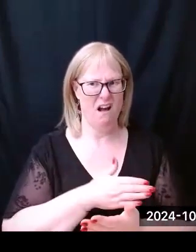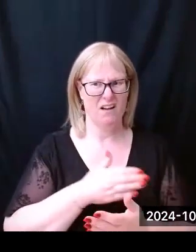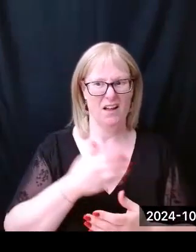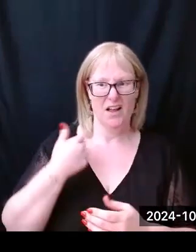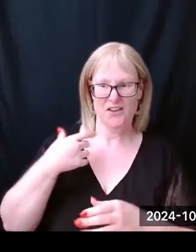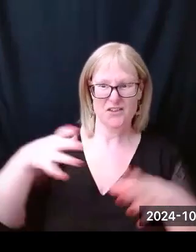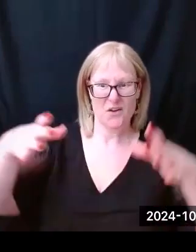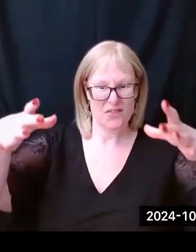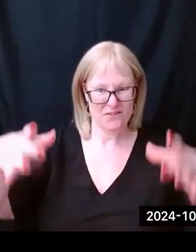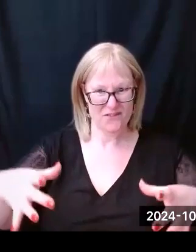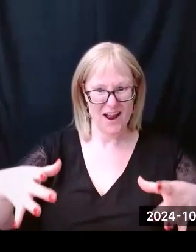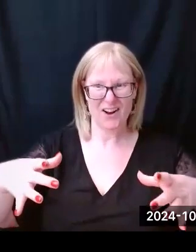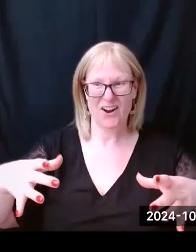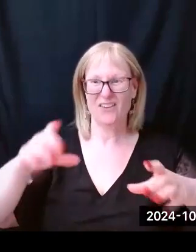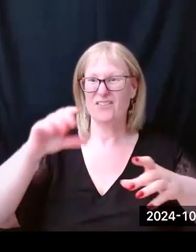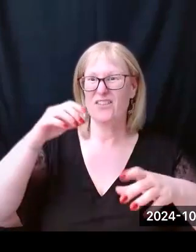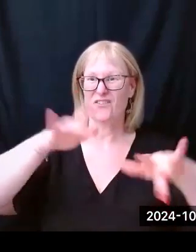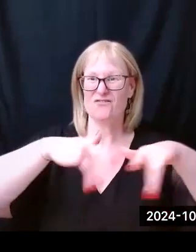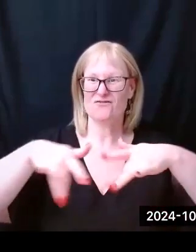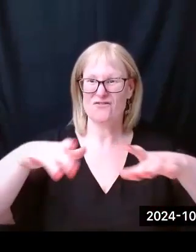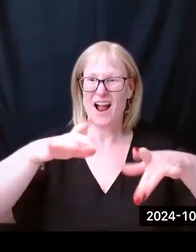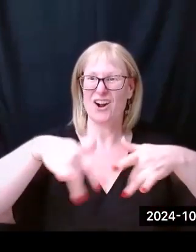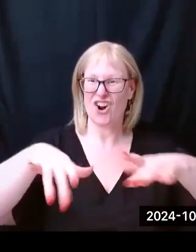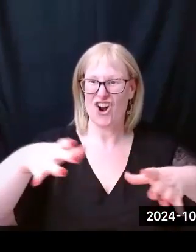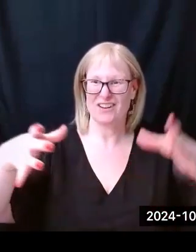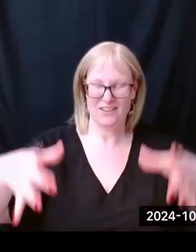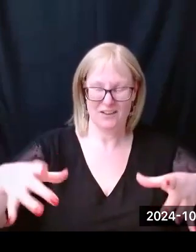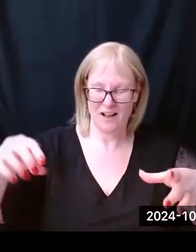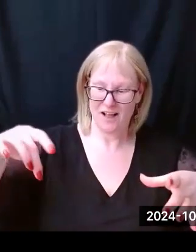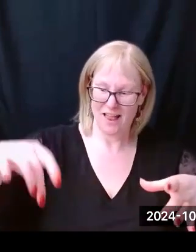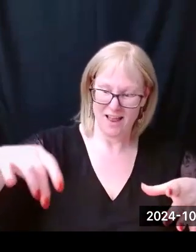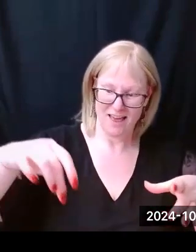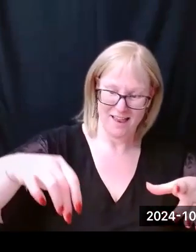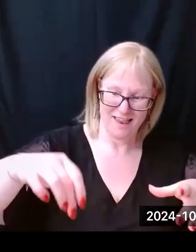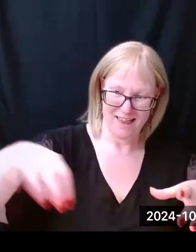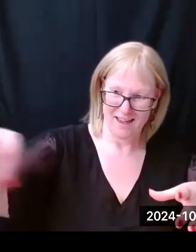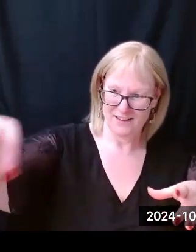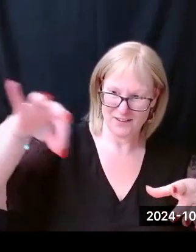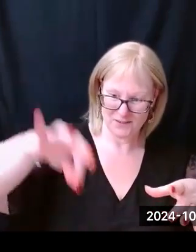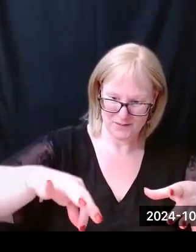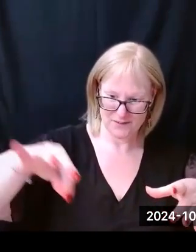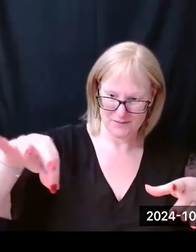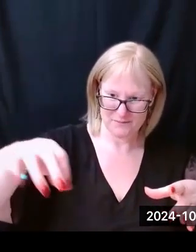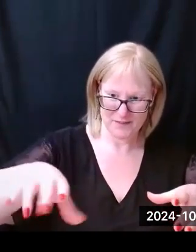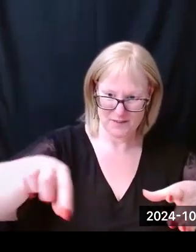rings on a record and put the little needle down. Right. Or, you know, you can share music or explore things together. And that's